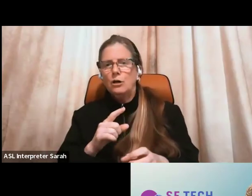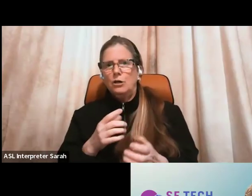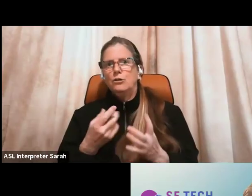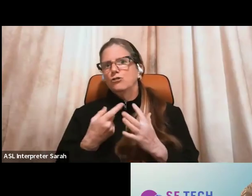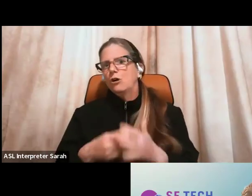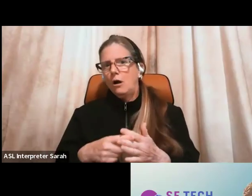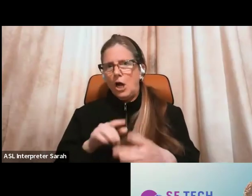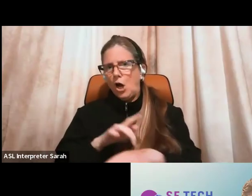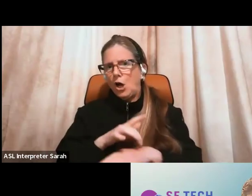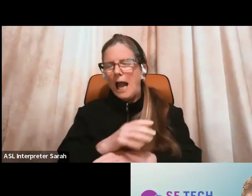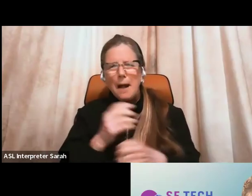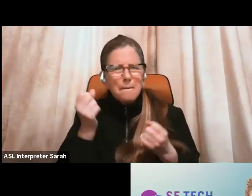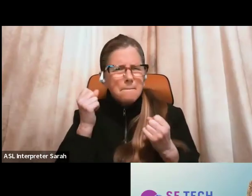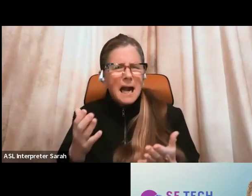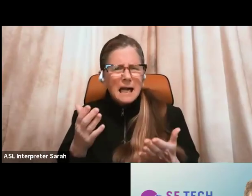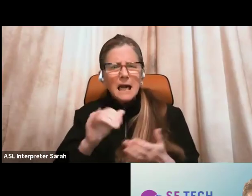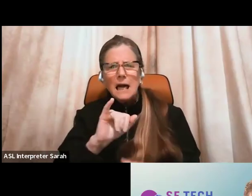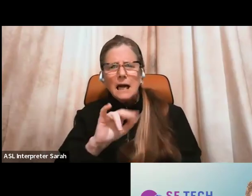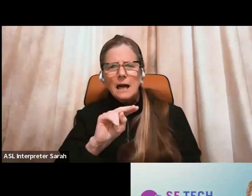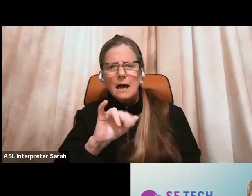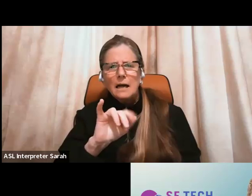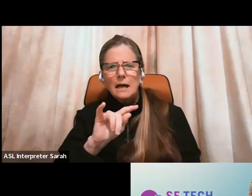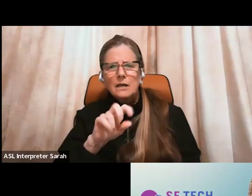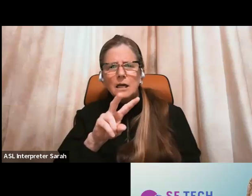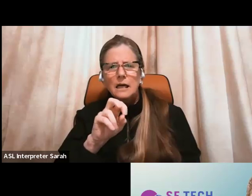of engaged with. Would you like to talk to some of the work that you're doing in a way